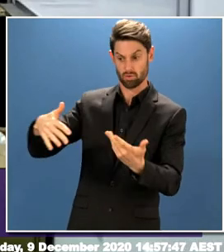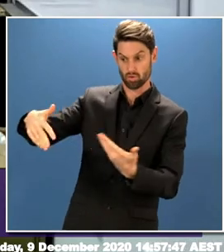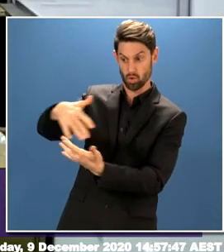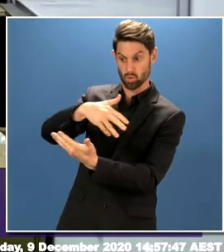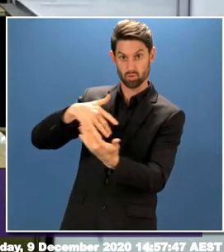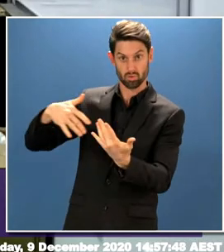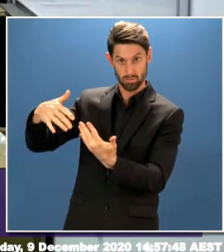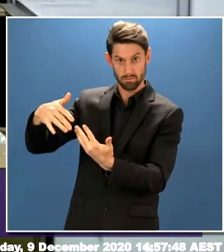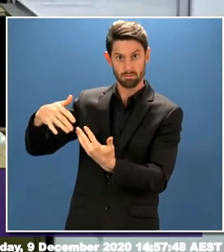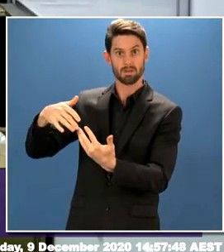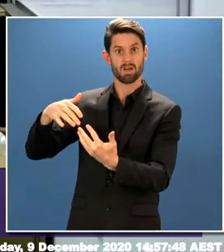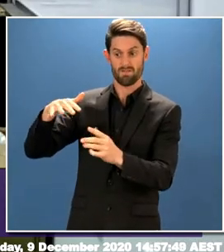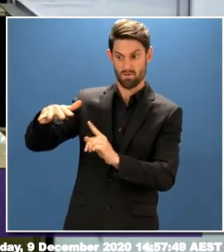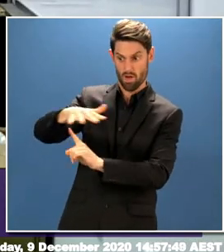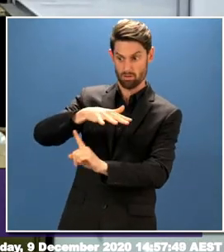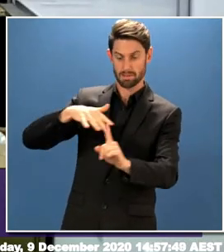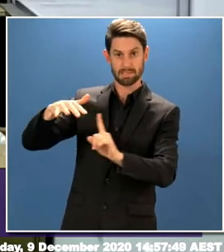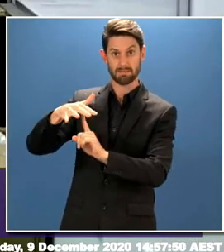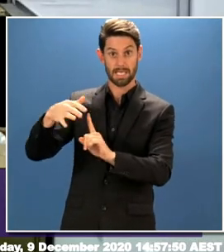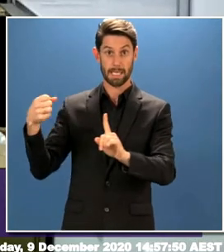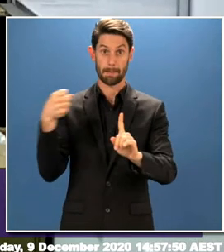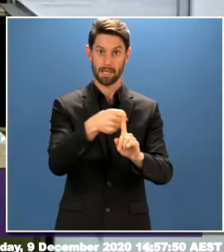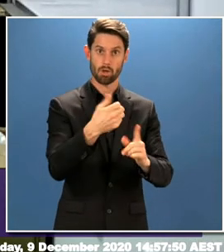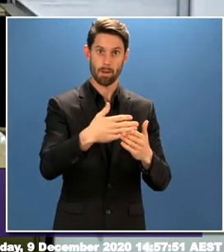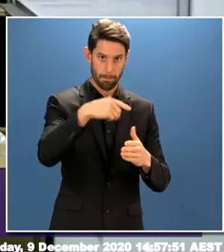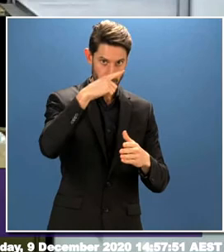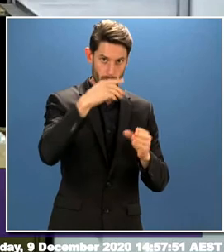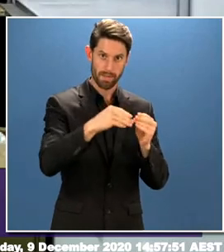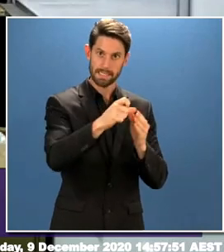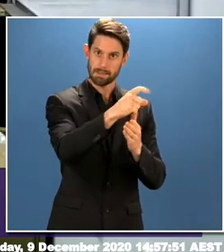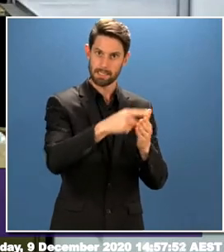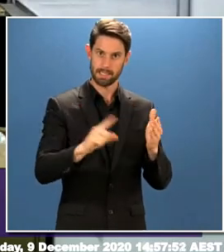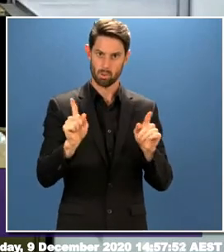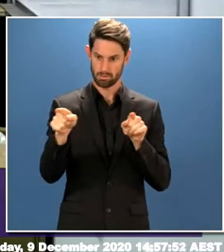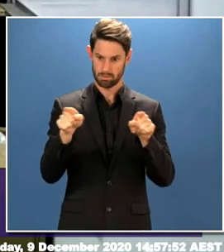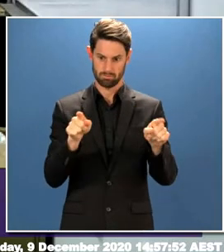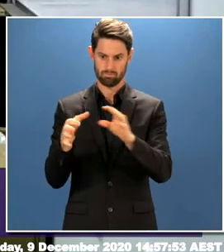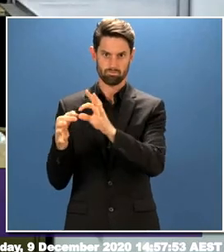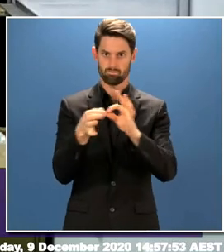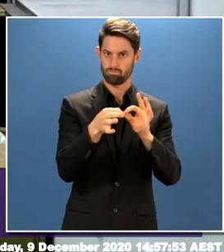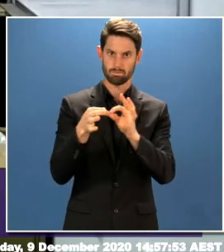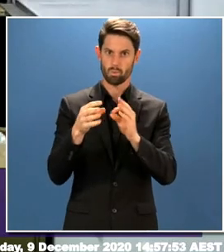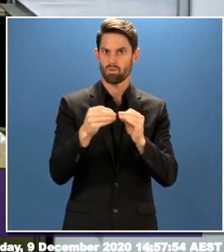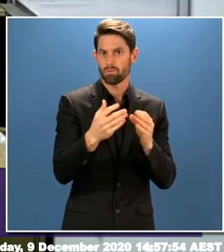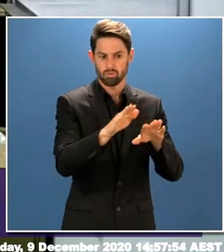environmental impacts on people with disabilities, particularly children and young people with disabilities in terms of their participation